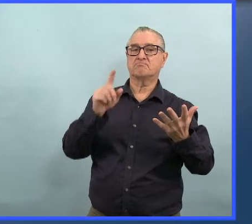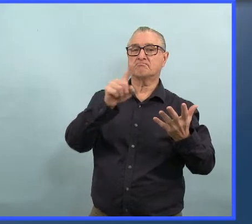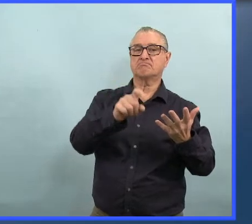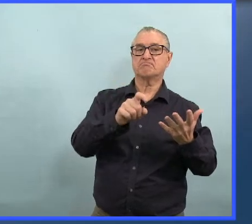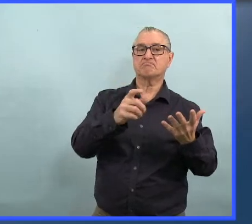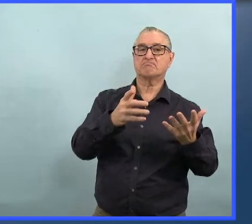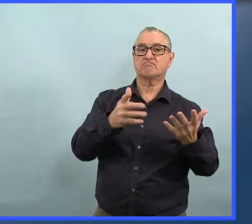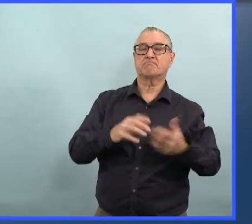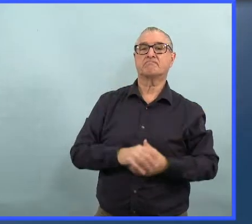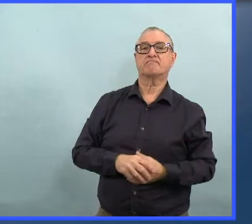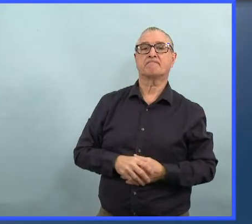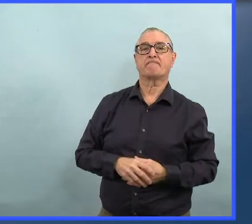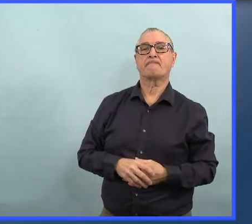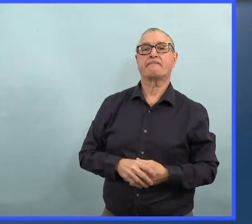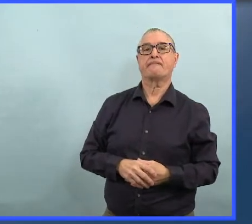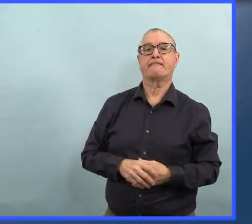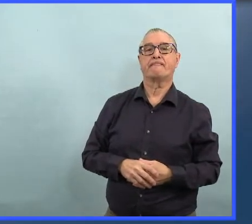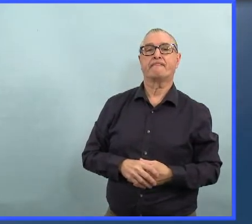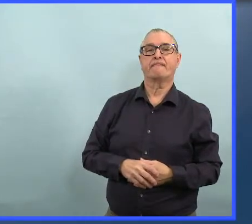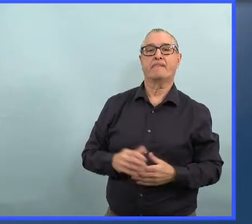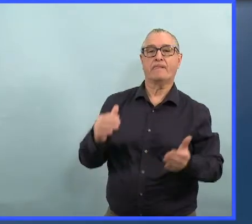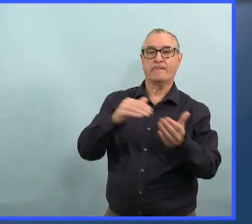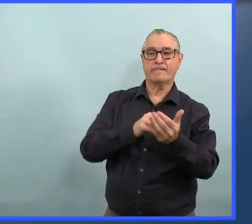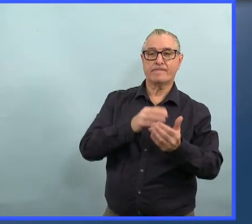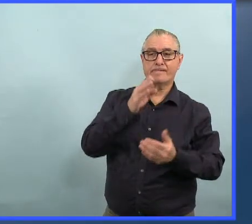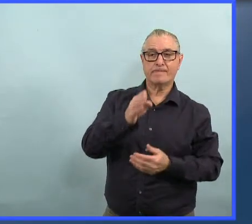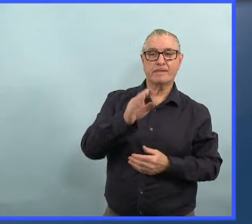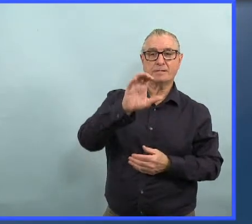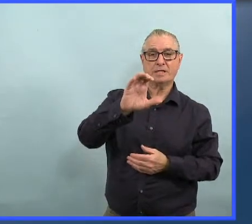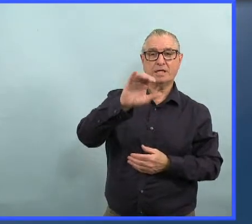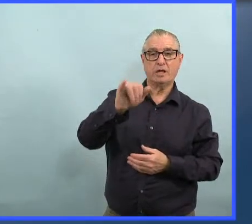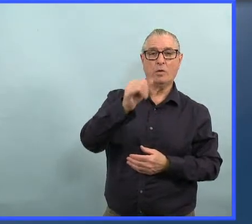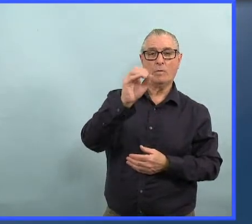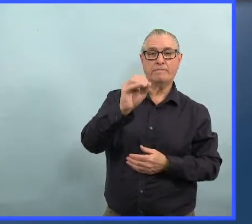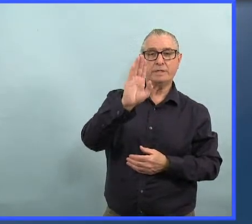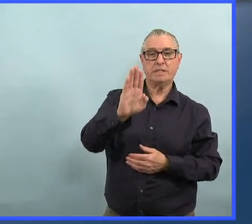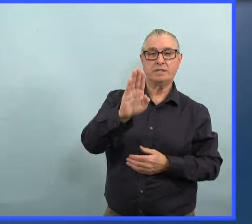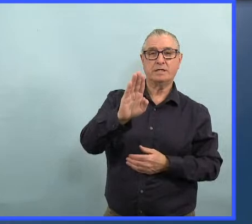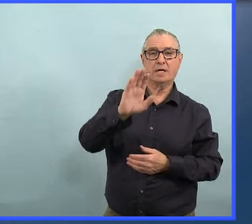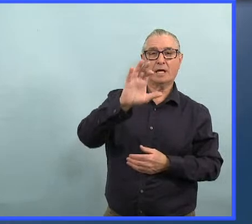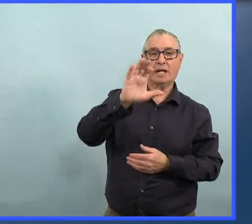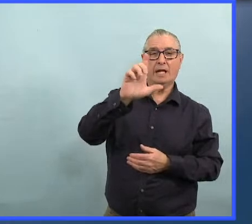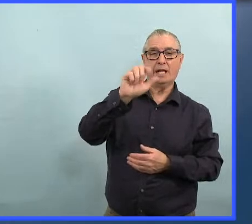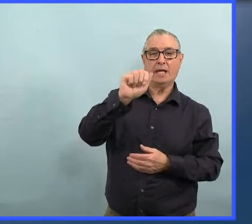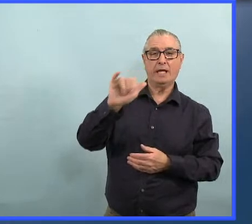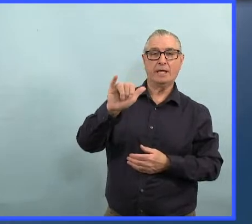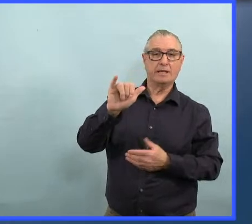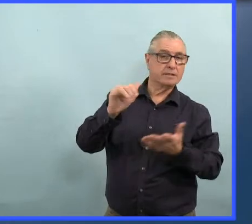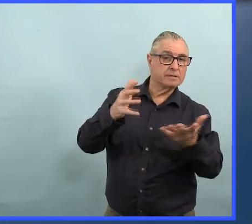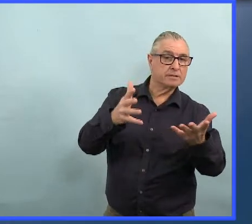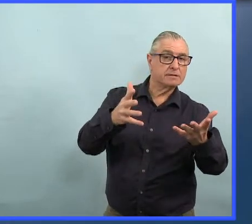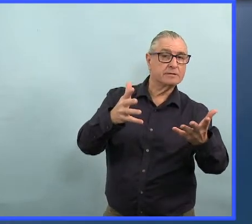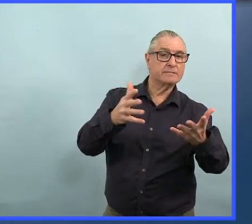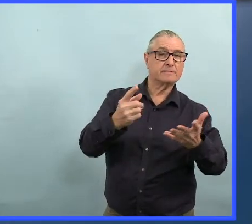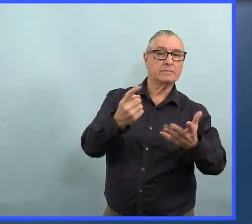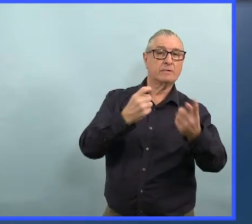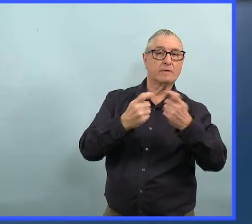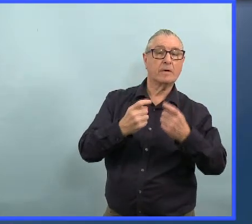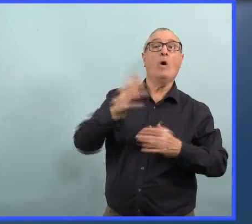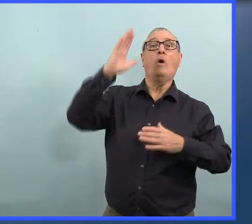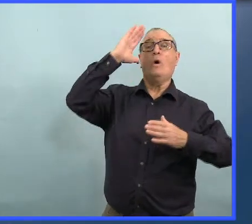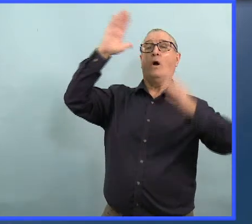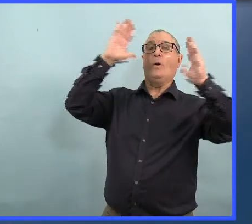from cjob clay yes uh hello can you hear me please proceed